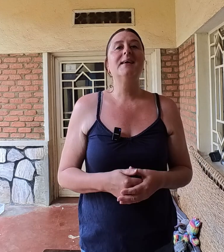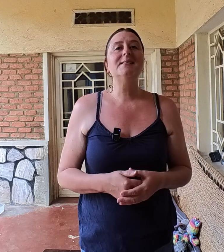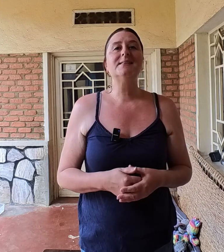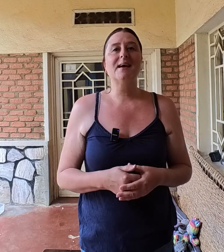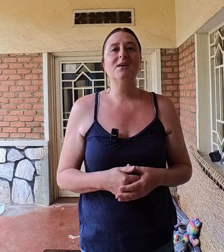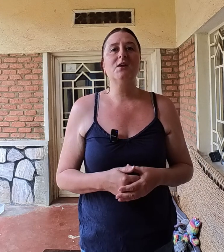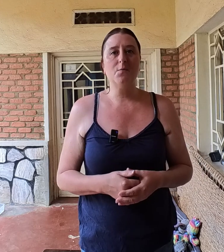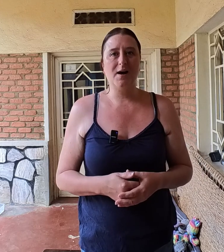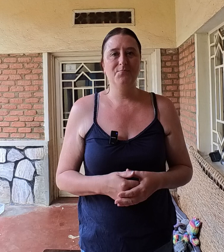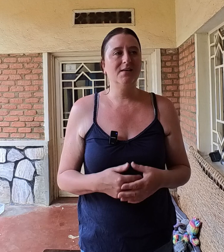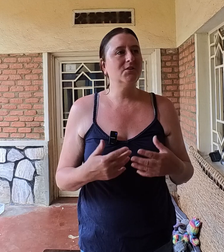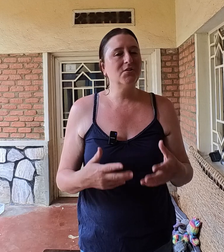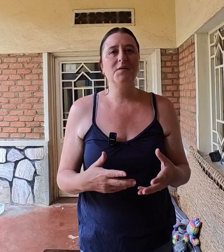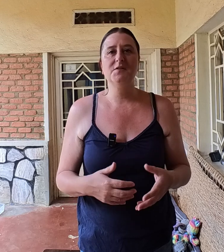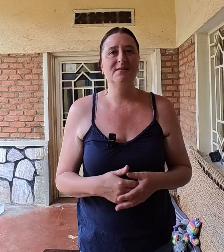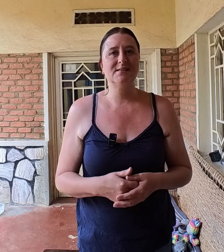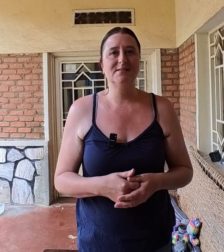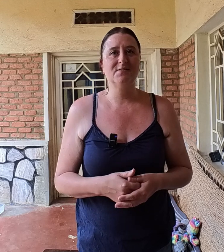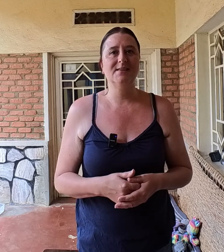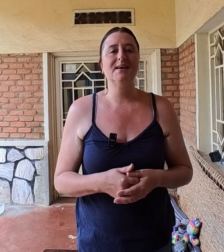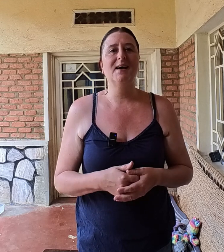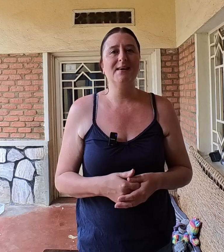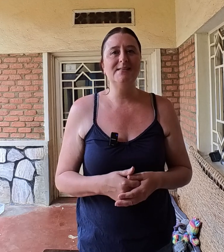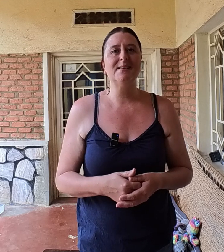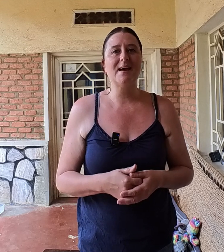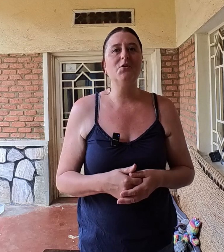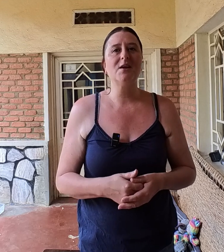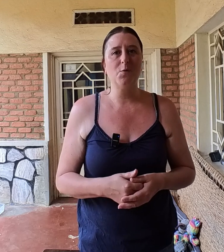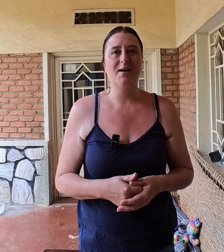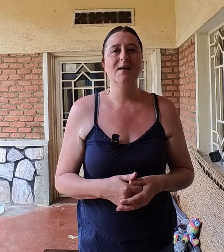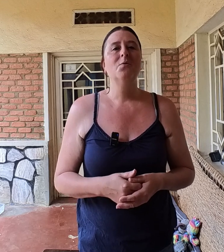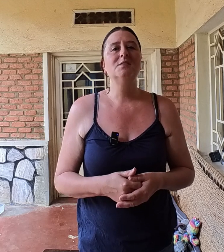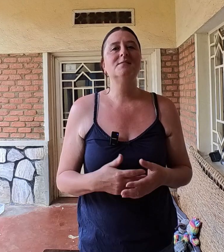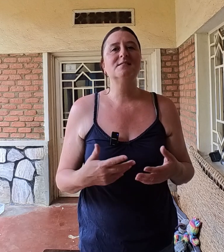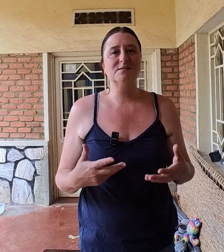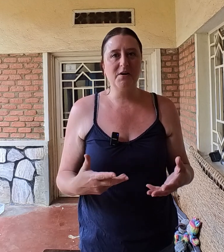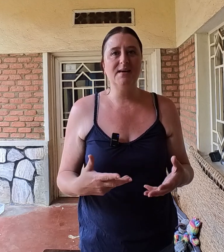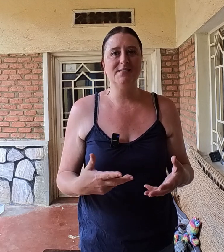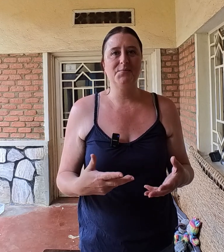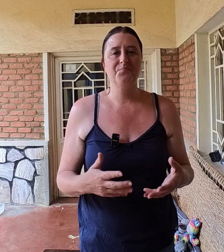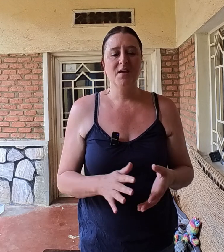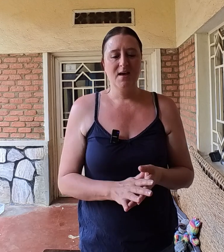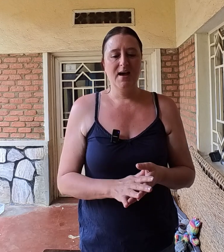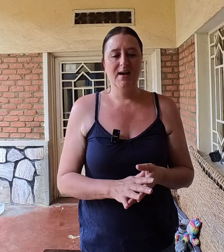Igitaganguriwa. I don't know if I'm pronouncing this right? Igitaganguriwa, which is a spider.